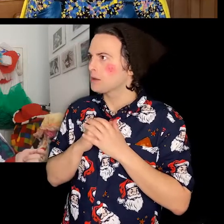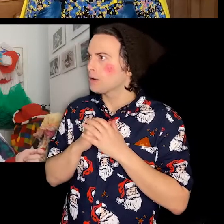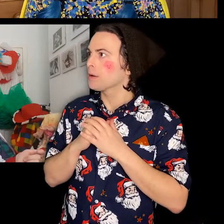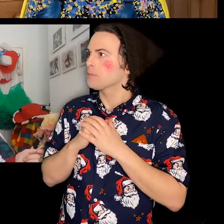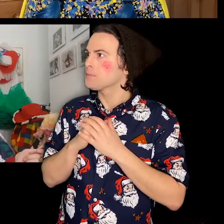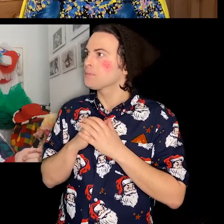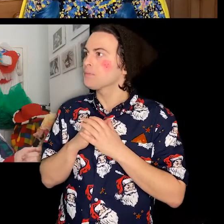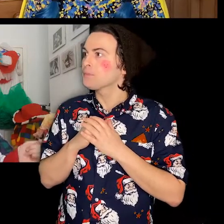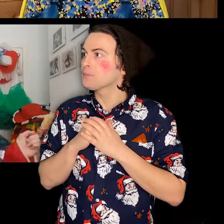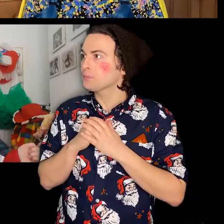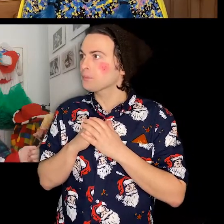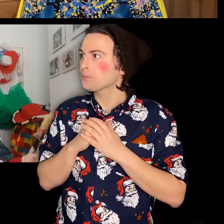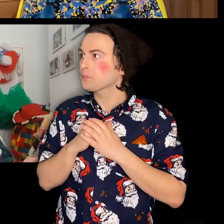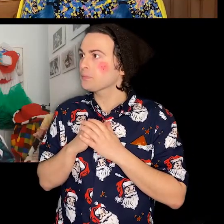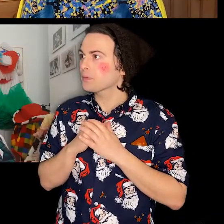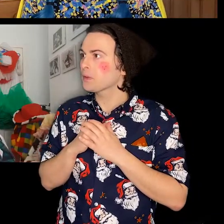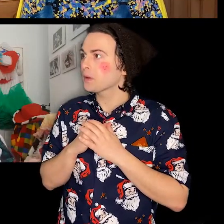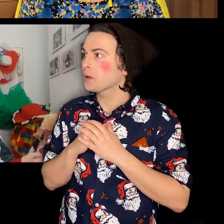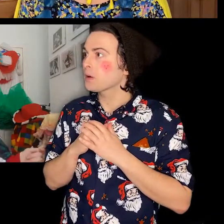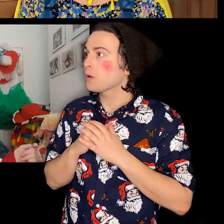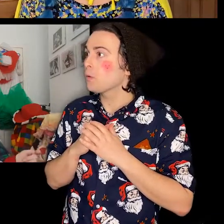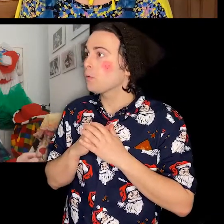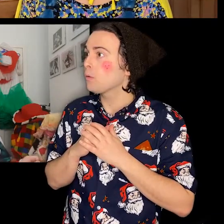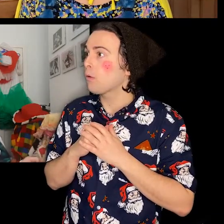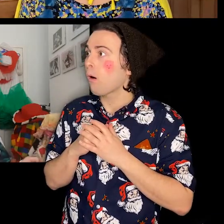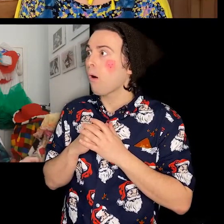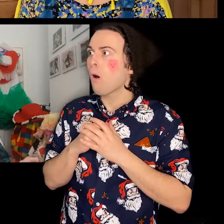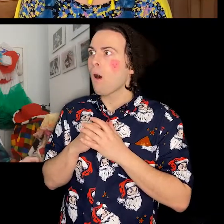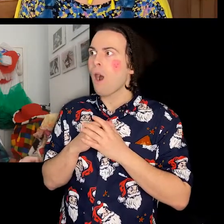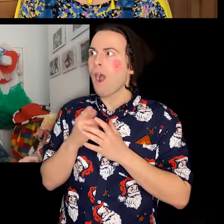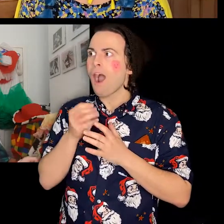say to Brian and Stephen. I’ll say to Belle and Margaret can you let buttons know.